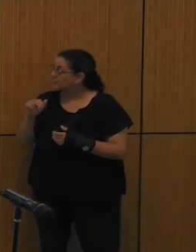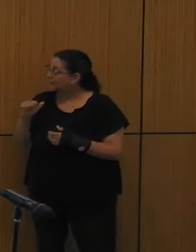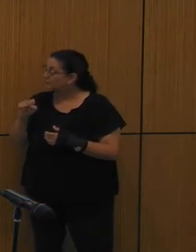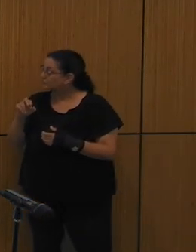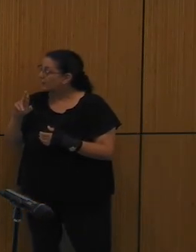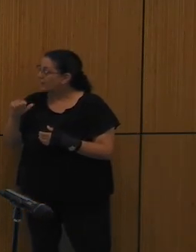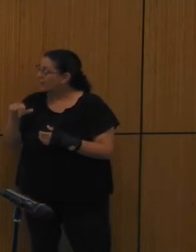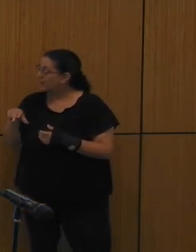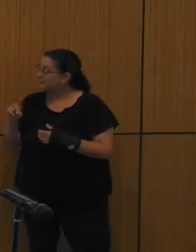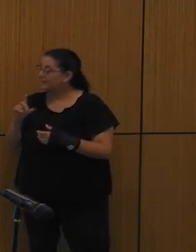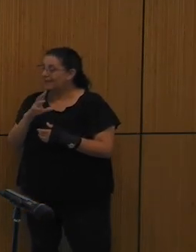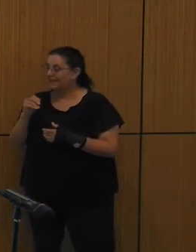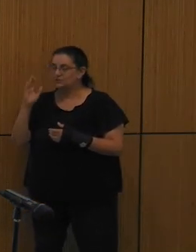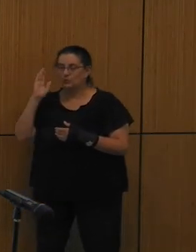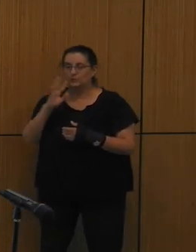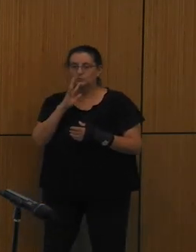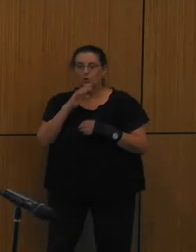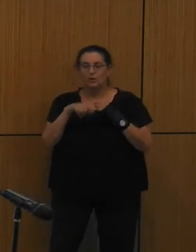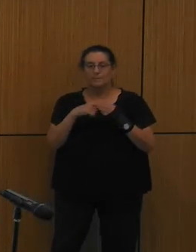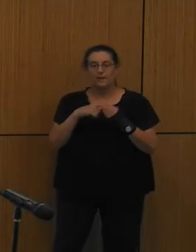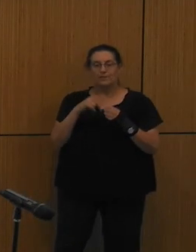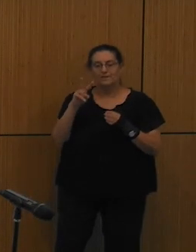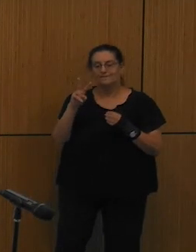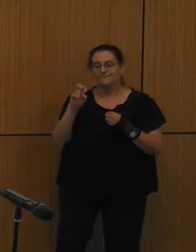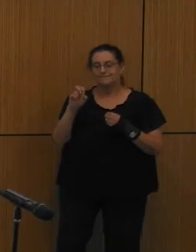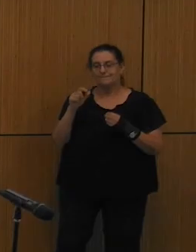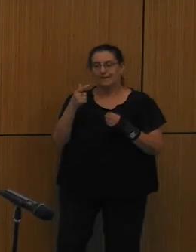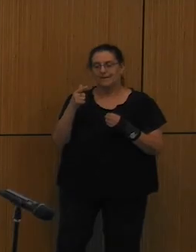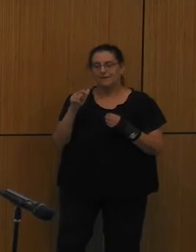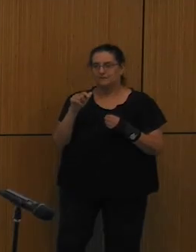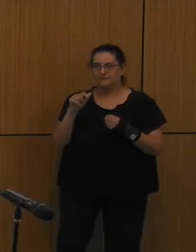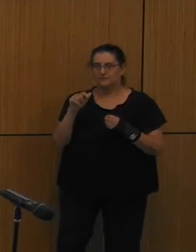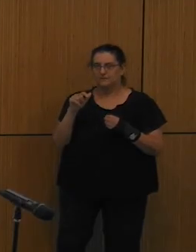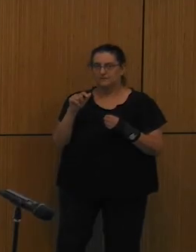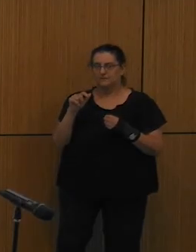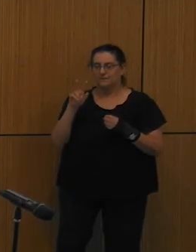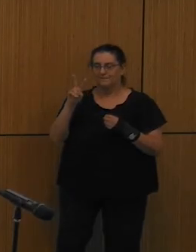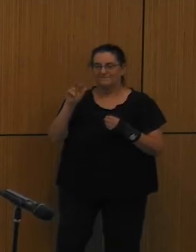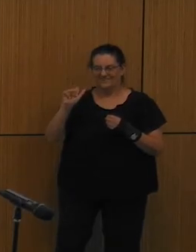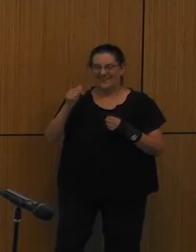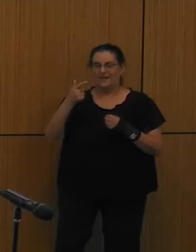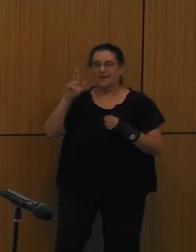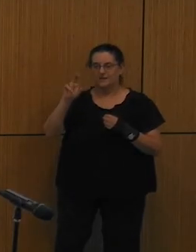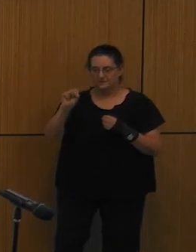And she's going to be talking about the vagus nerve. Not all who wander are lost.